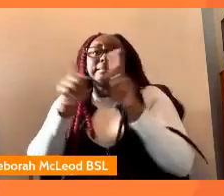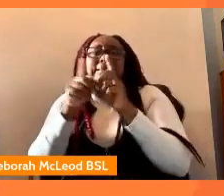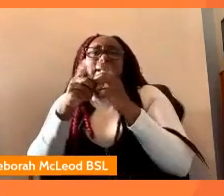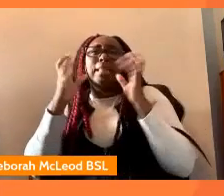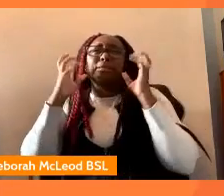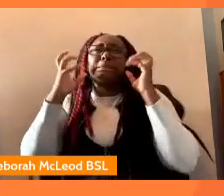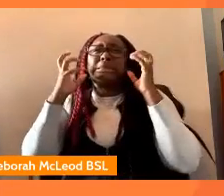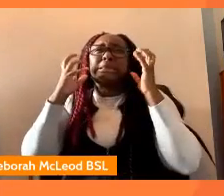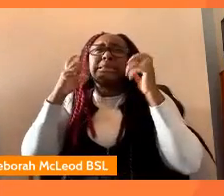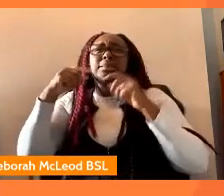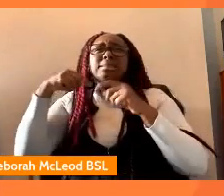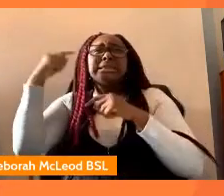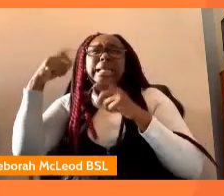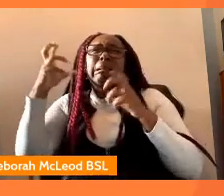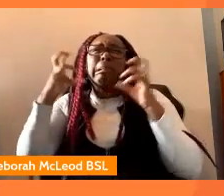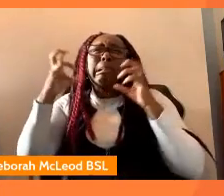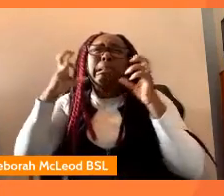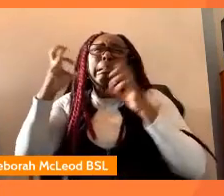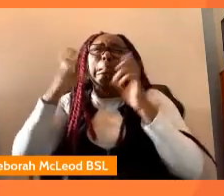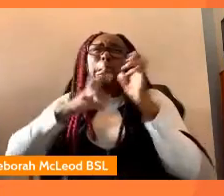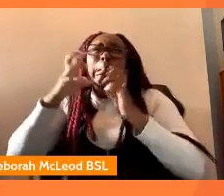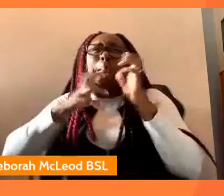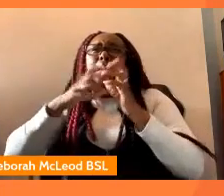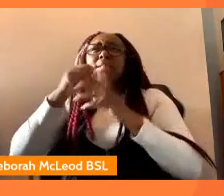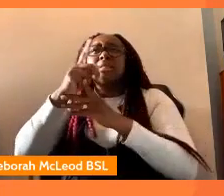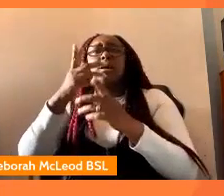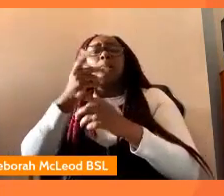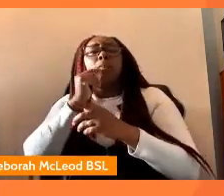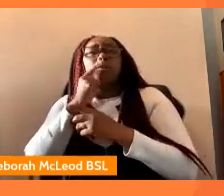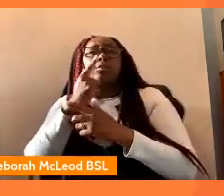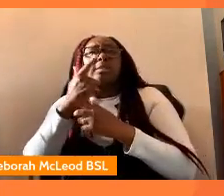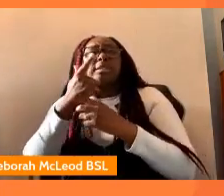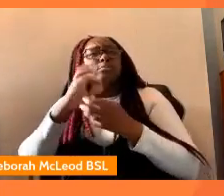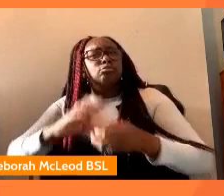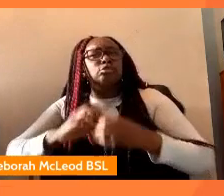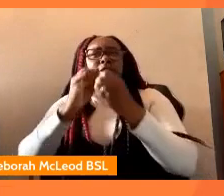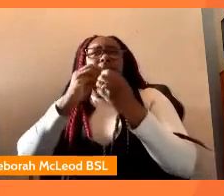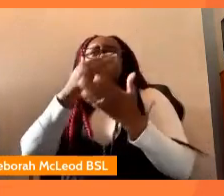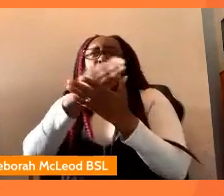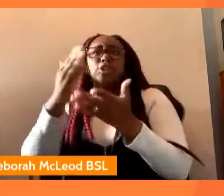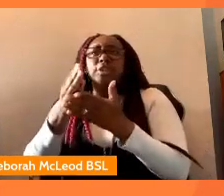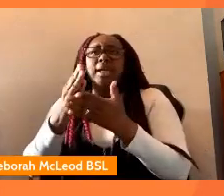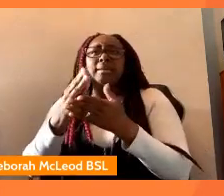So we thought why don't we just create a shared immersive experience without the headset.